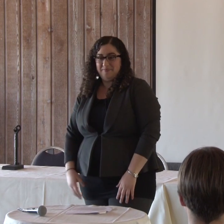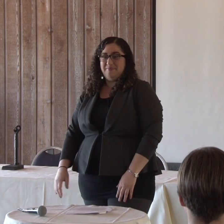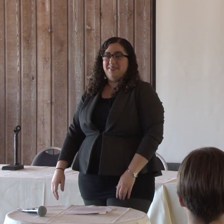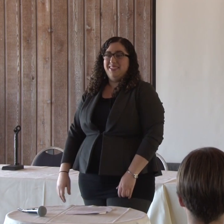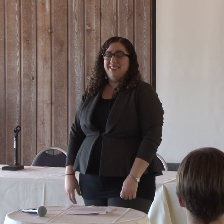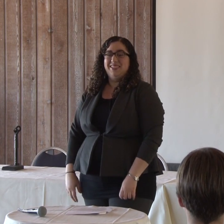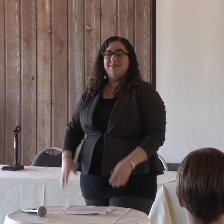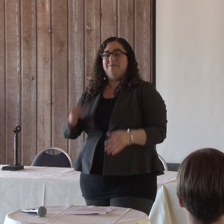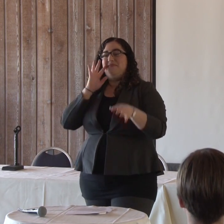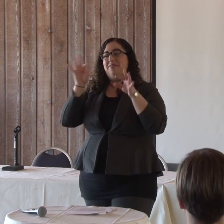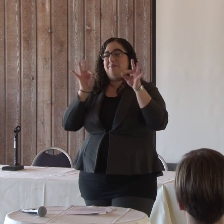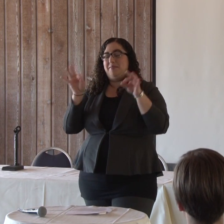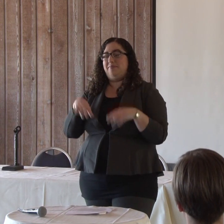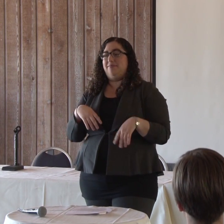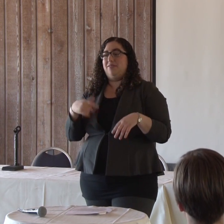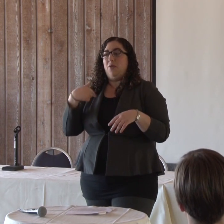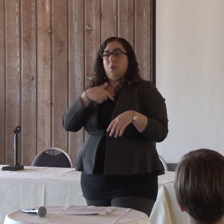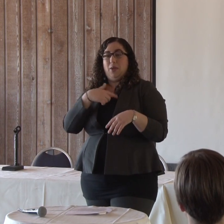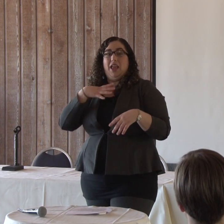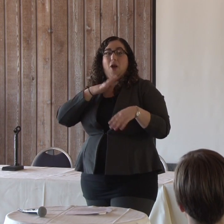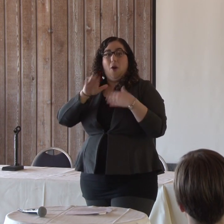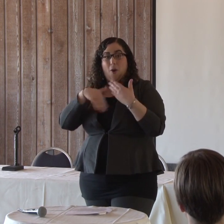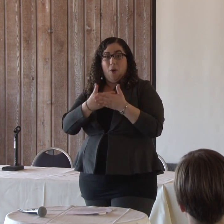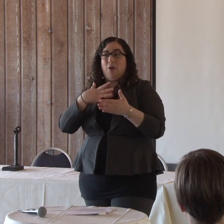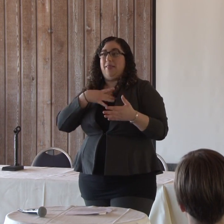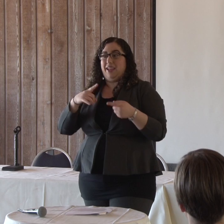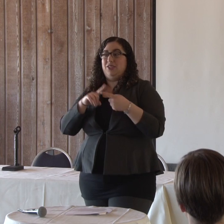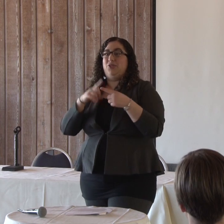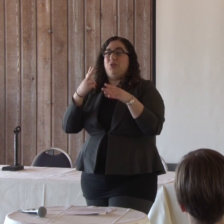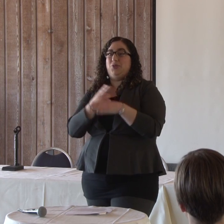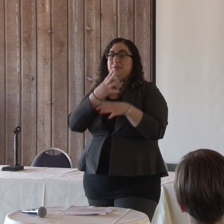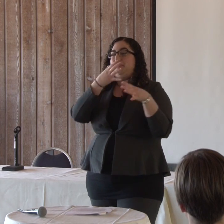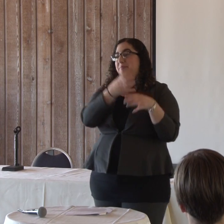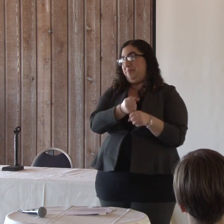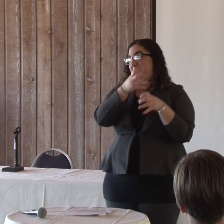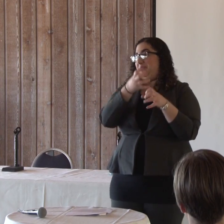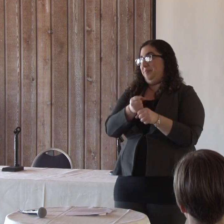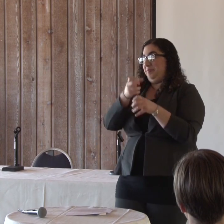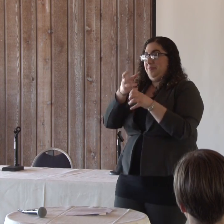Now ASL interpreters don't always know everything.